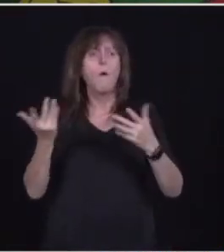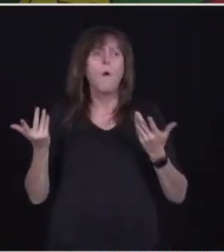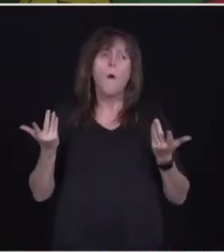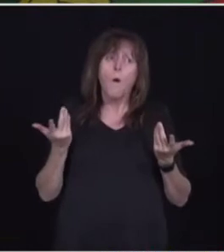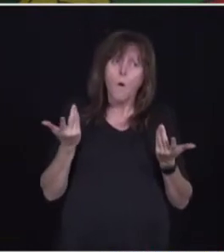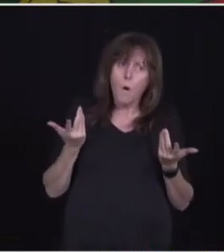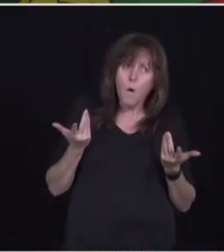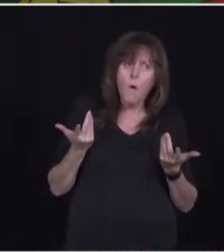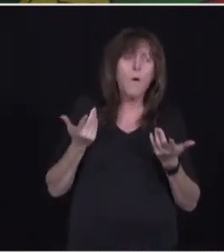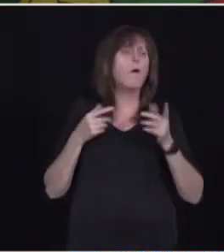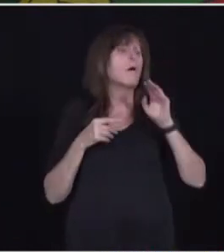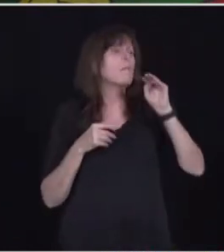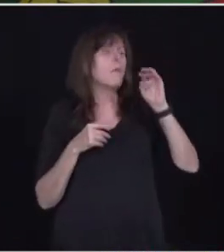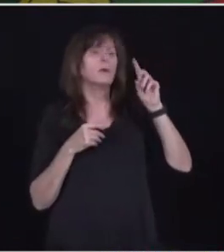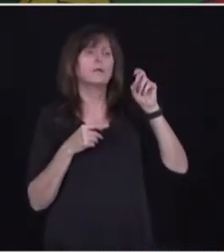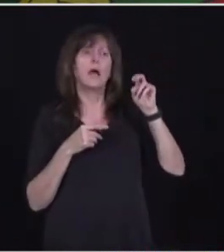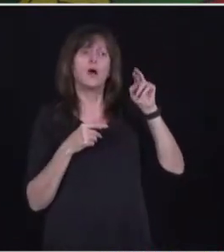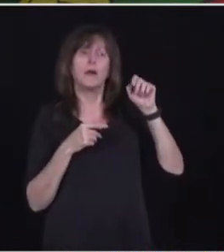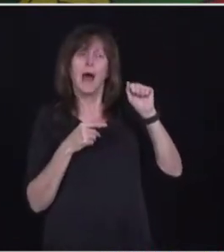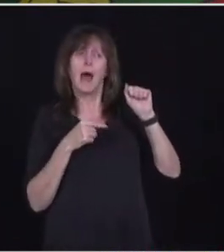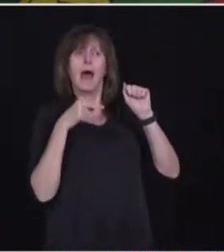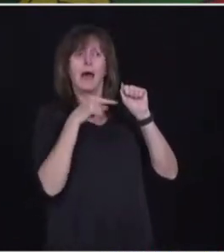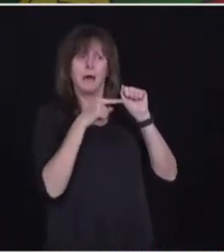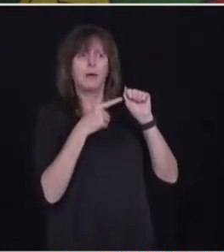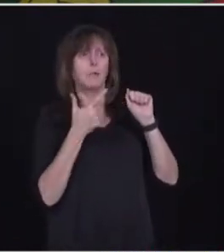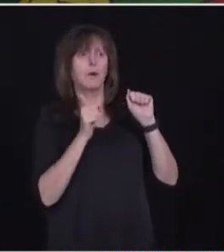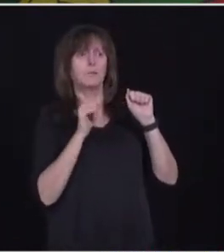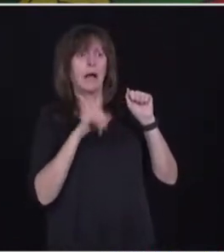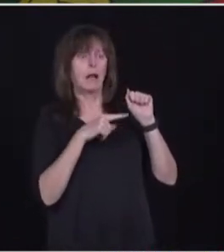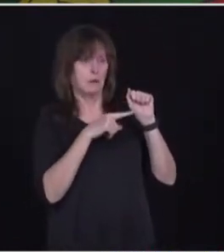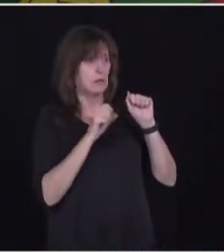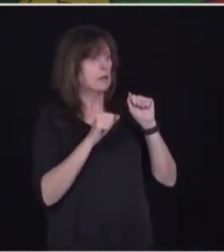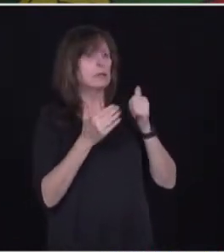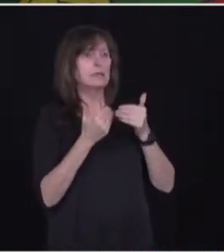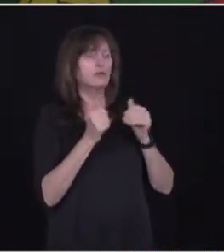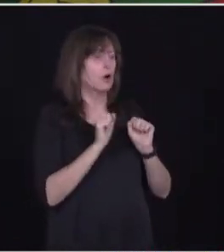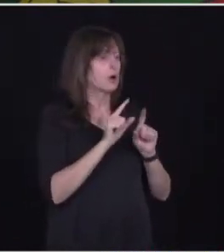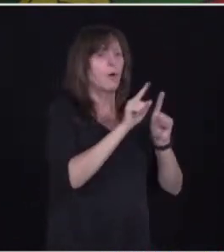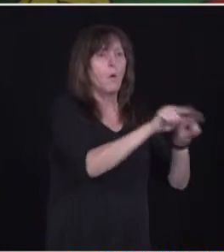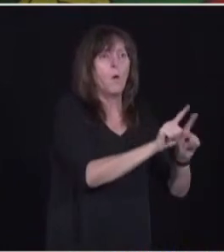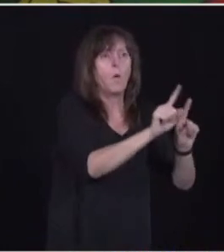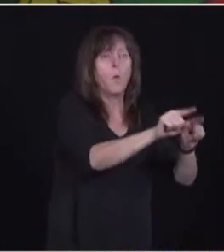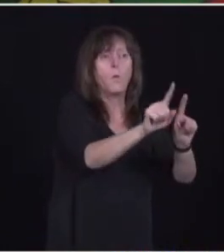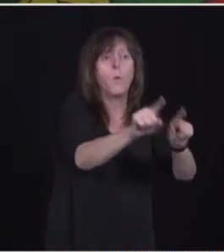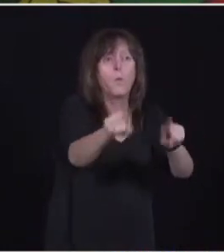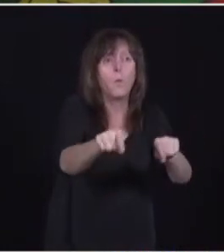where the vaccine is and as soon as we either, 8, can move the Pfizer vaccine, we will go into